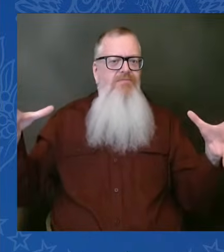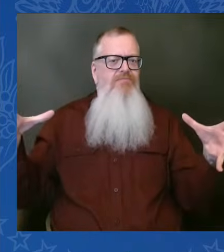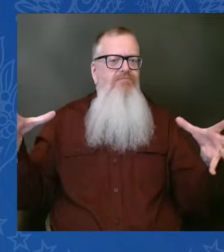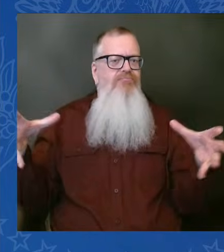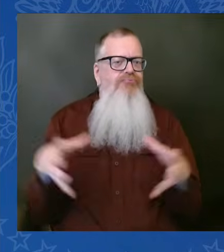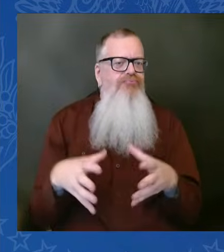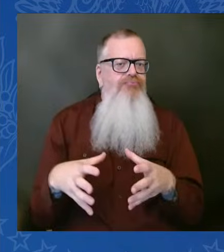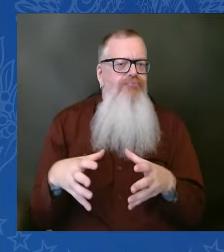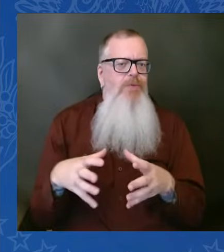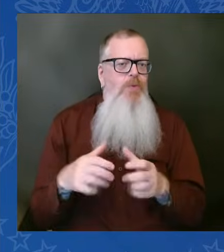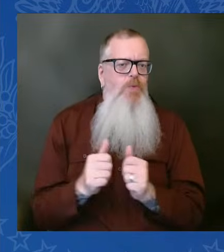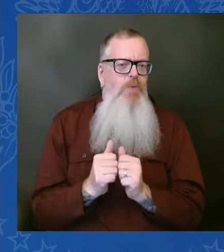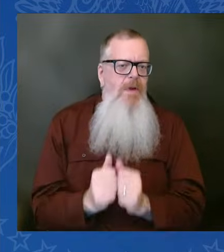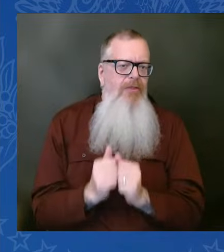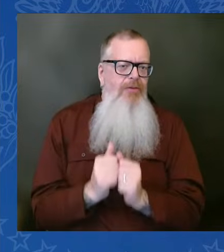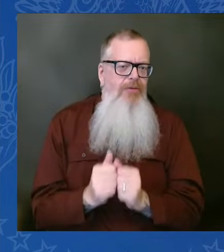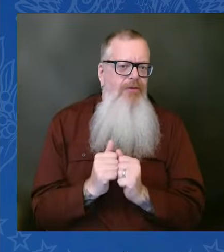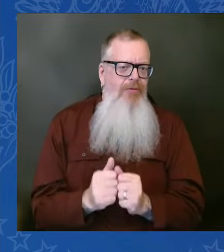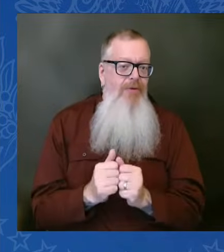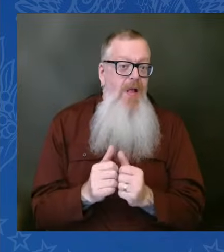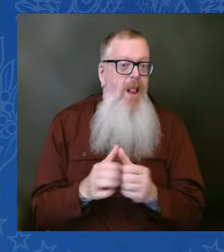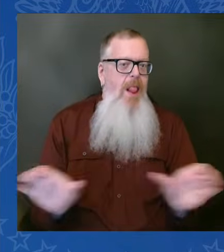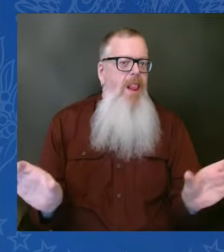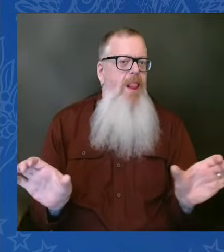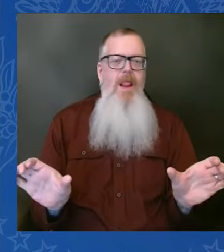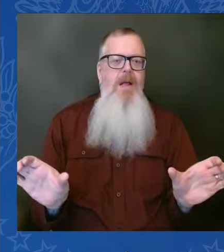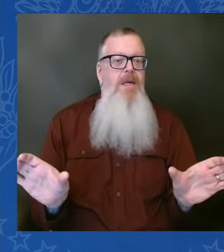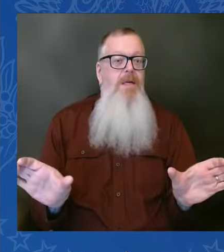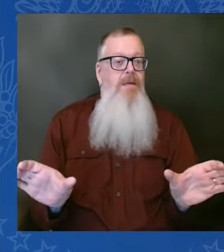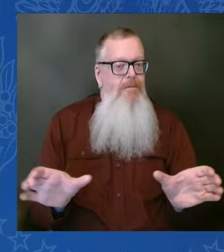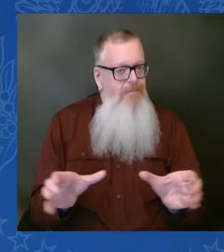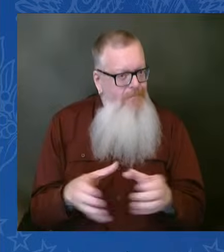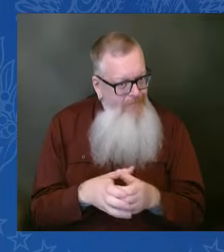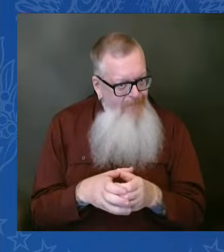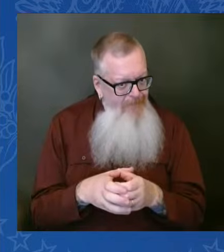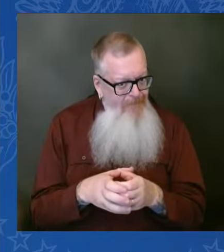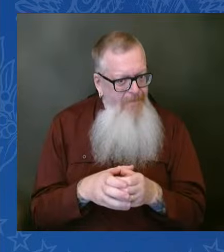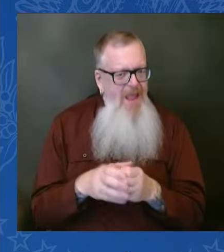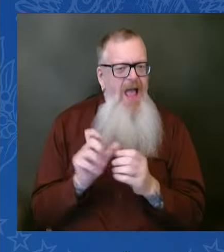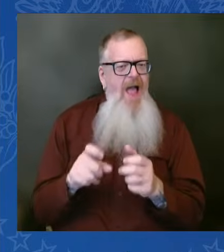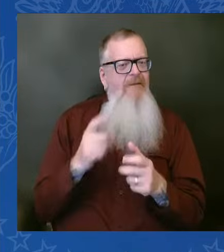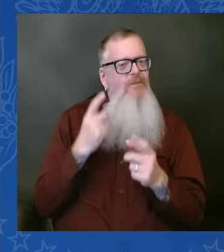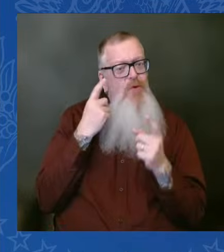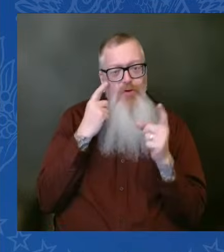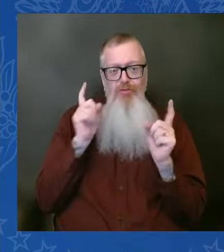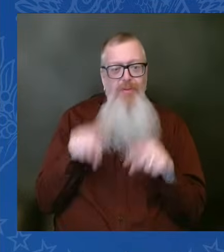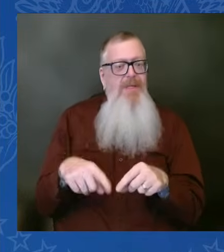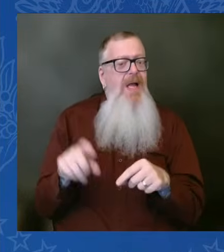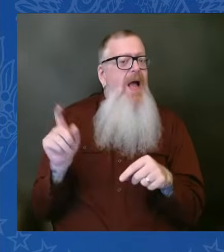Again, we don’t have to agree with one another, but we sure in hell have to stick with the system that’s allowed us to strongly disagree